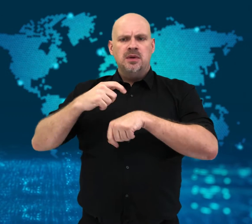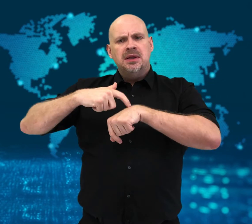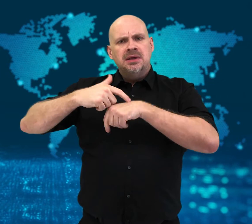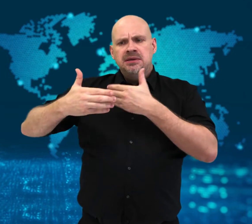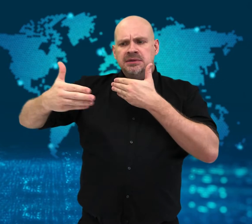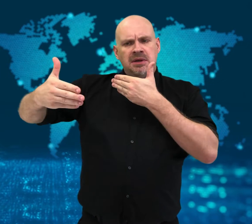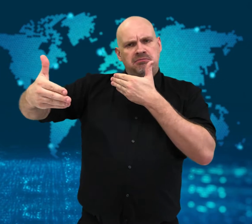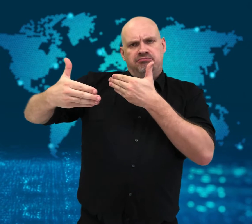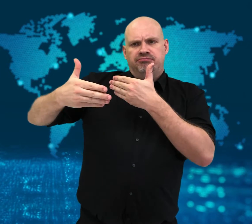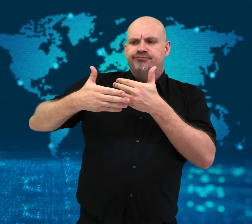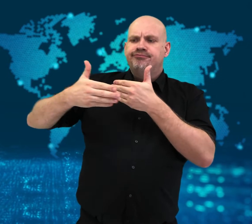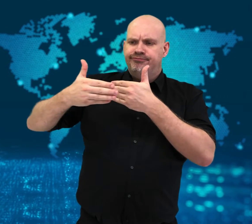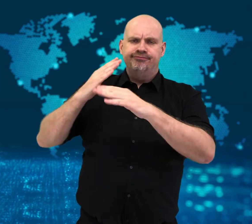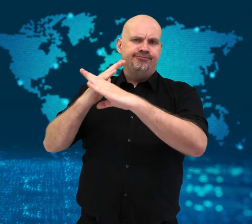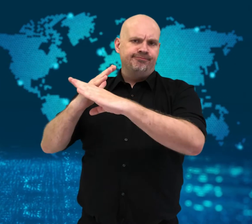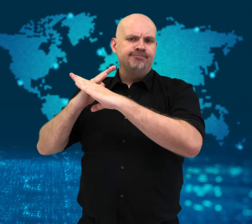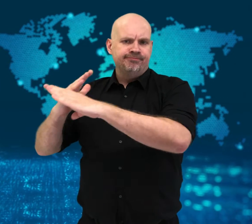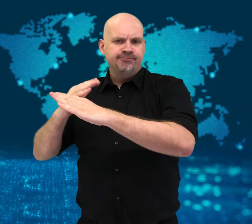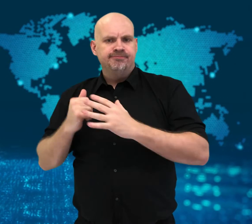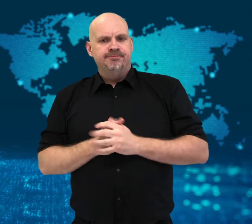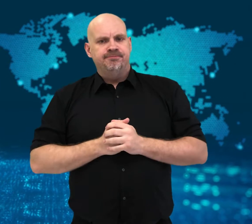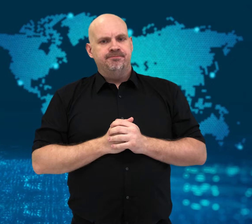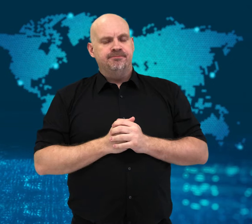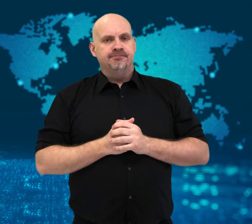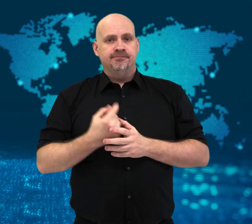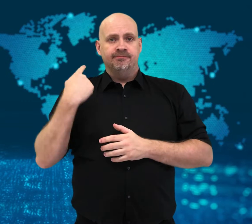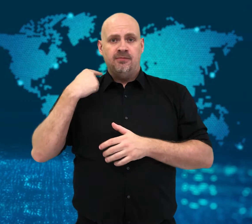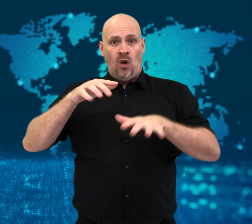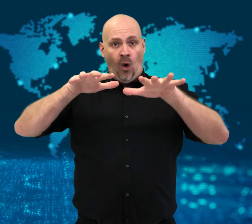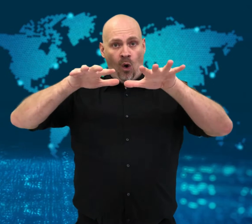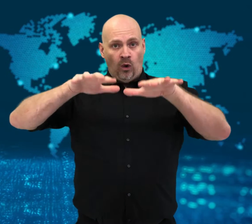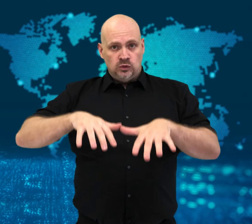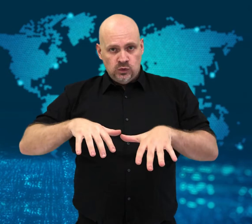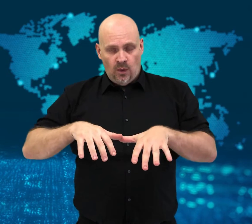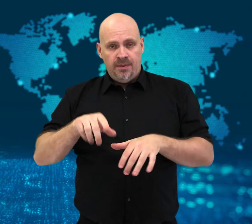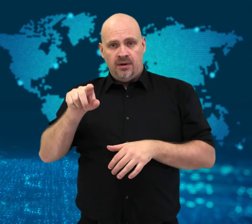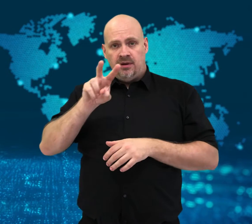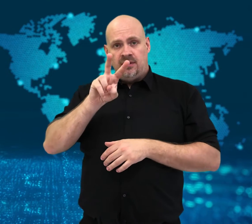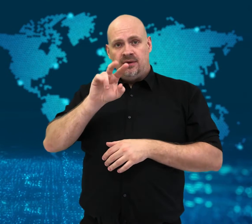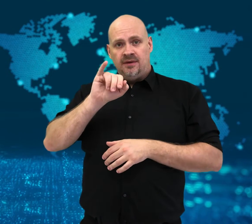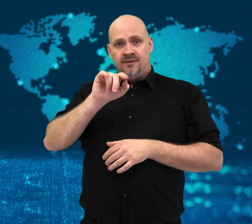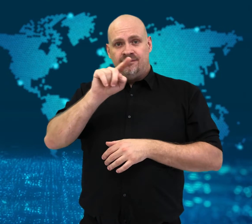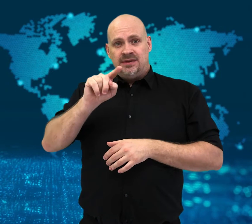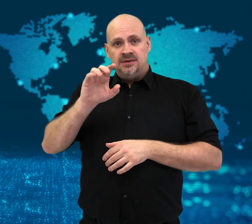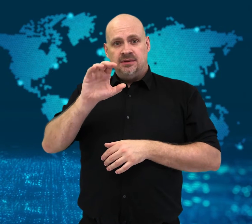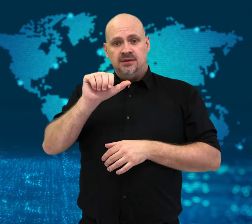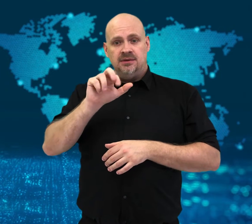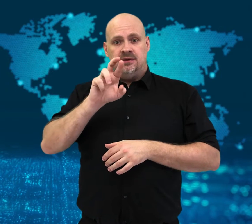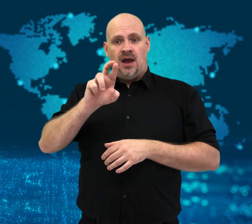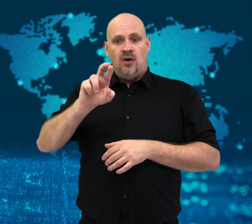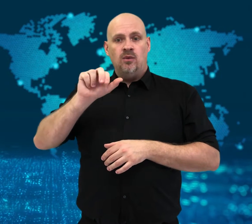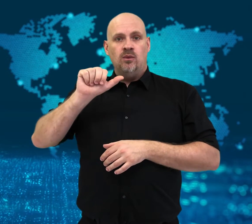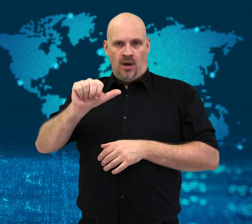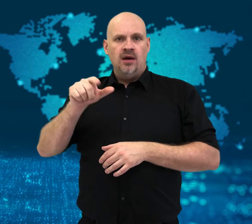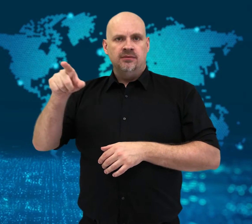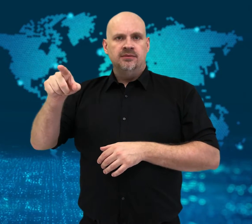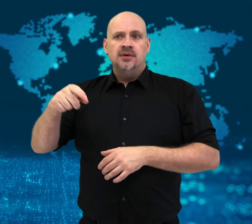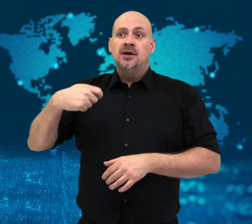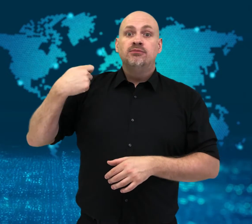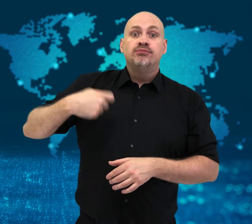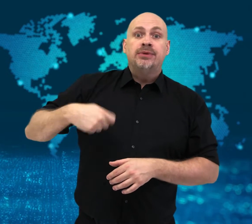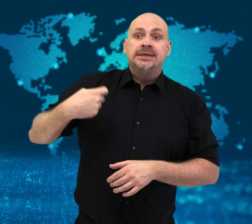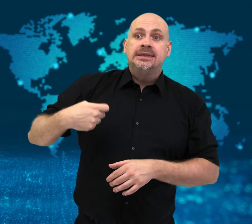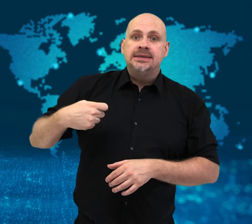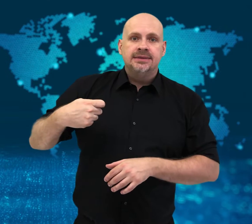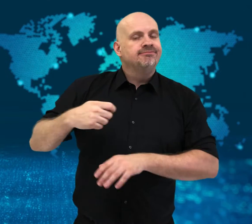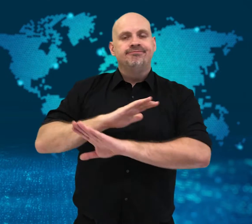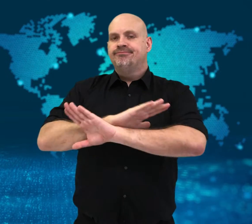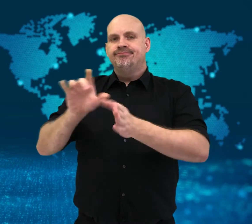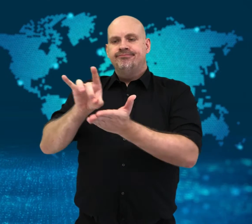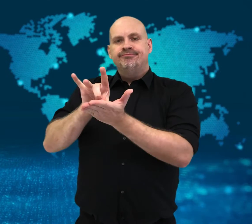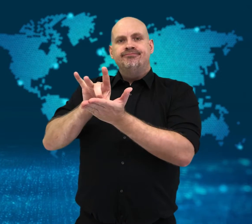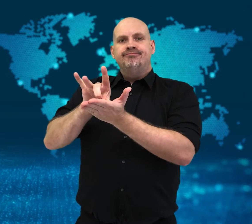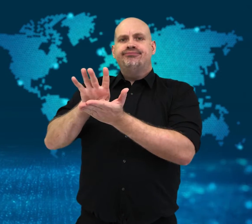“influence peddling, collusion, and making false declarations.”